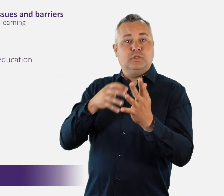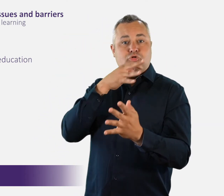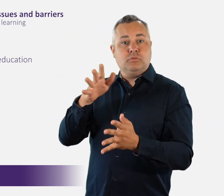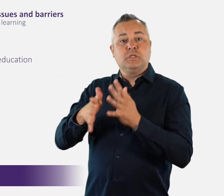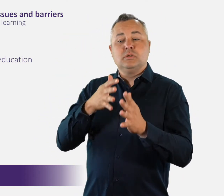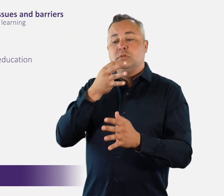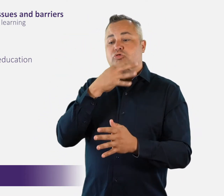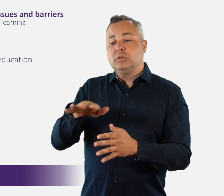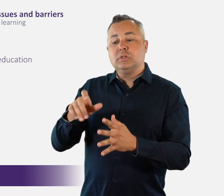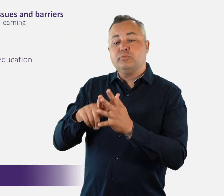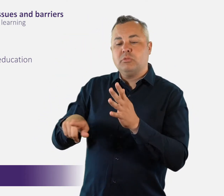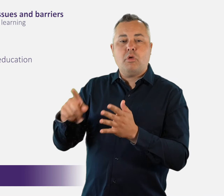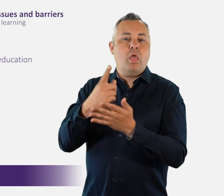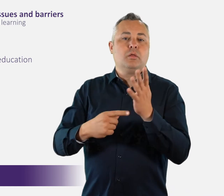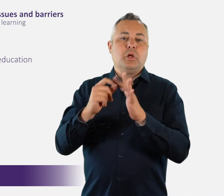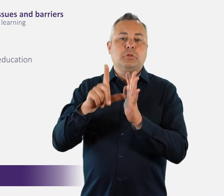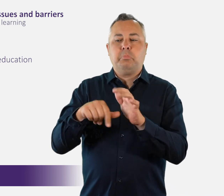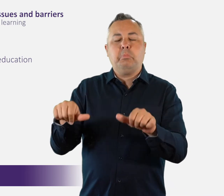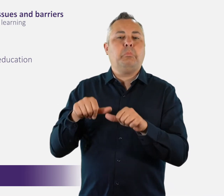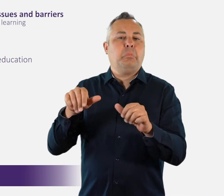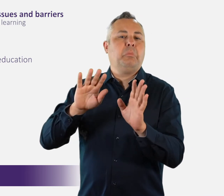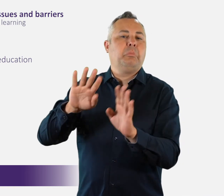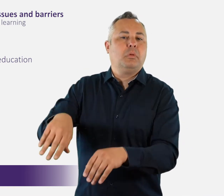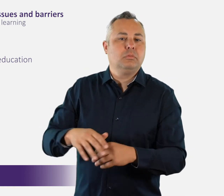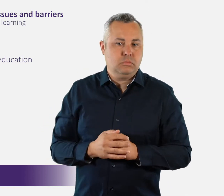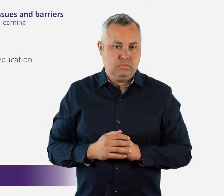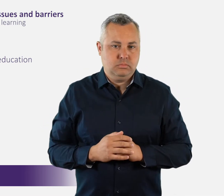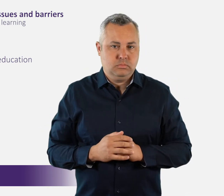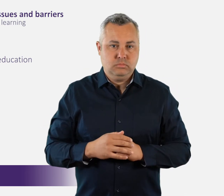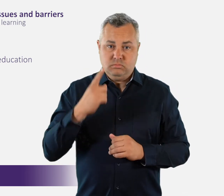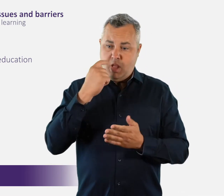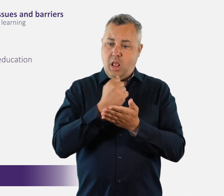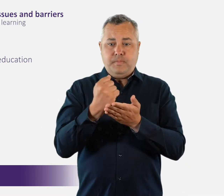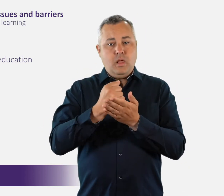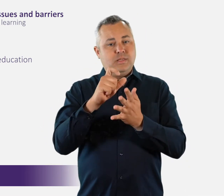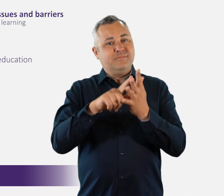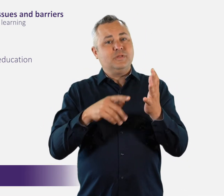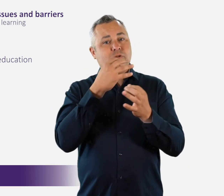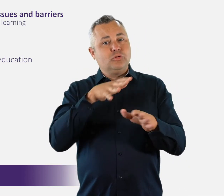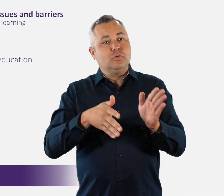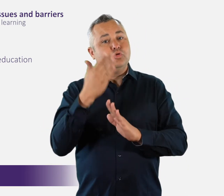These provisions allow a child with disability to attend primary or secondary school on a part-time basis. There is a lack of consistent national data -